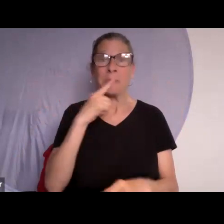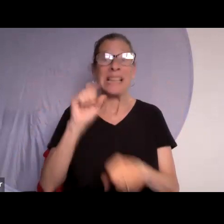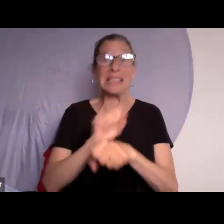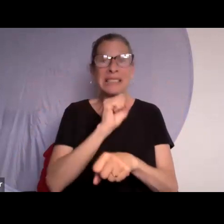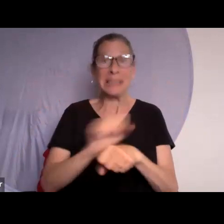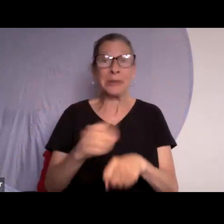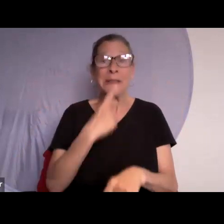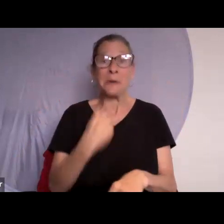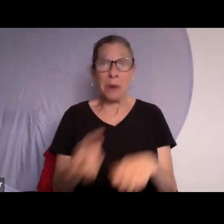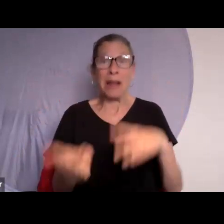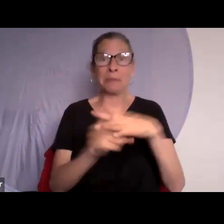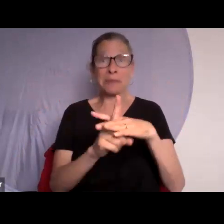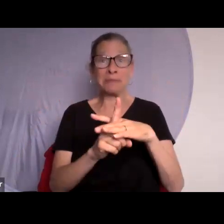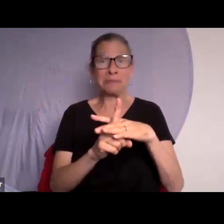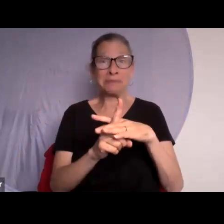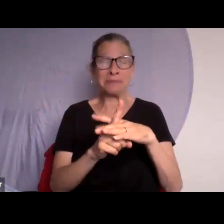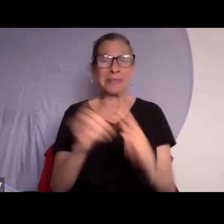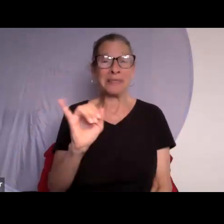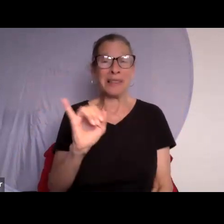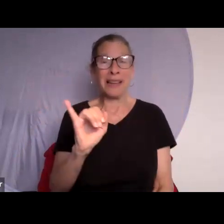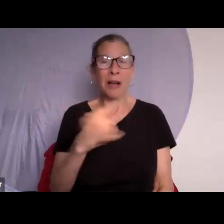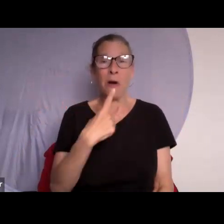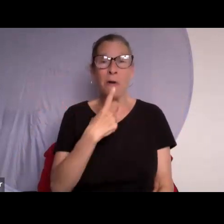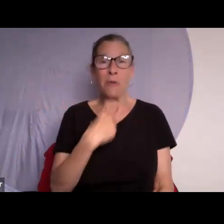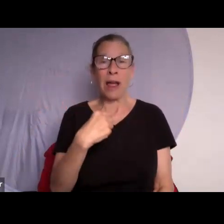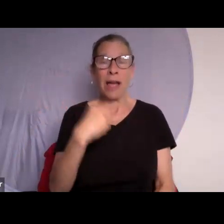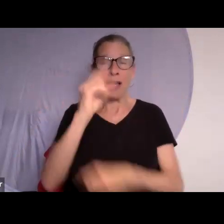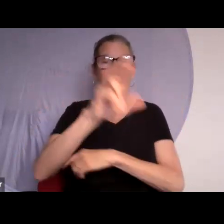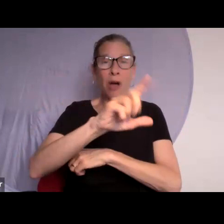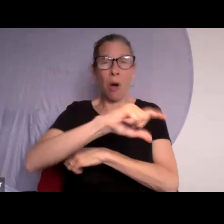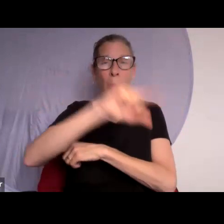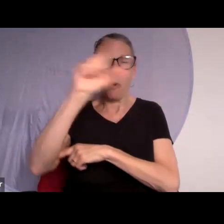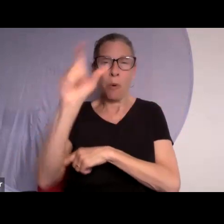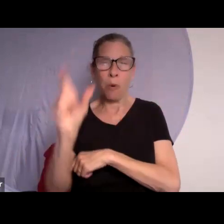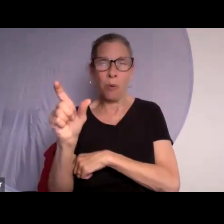to it. It's more like a kind of a rainbow shaped thing. It will